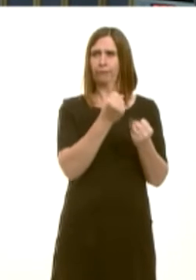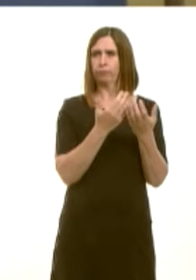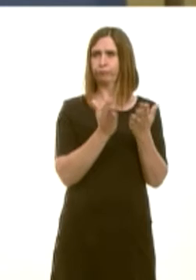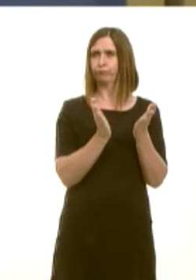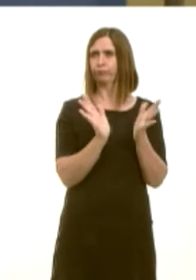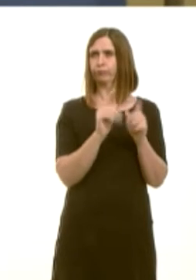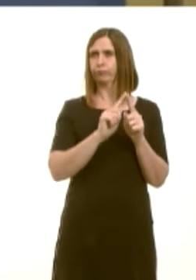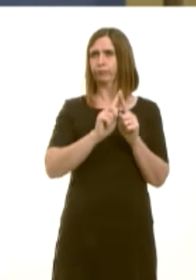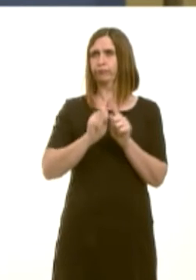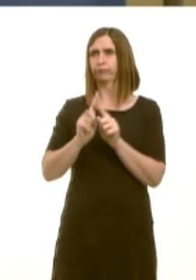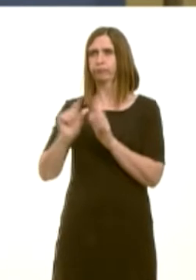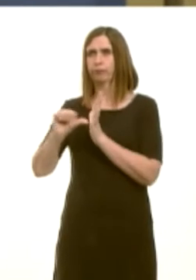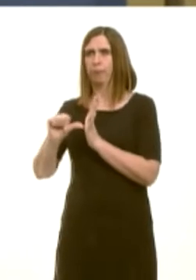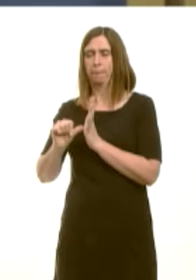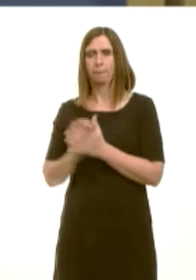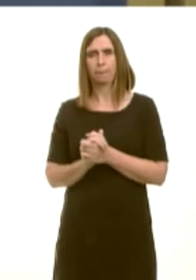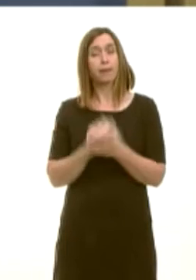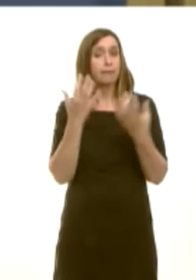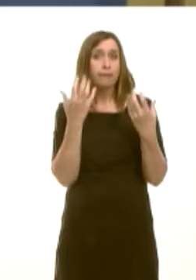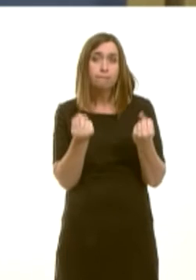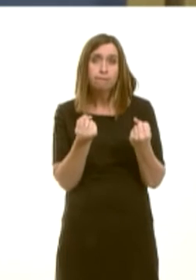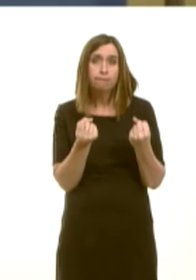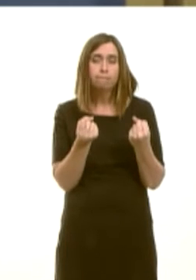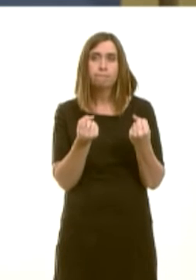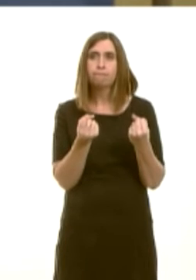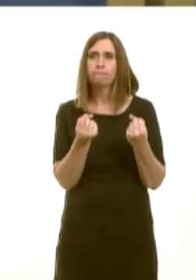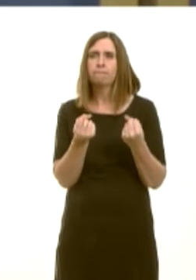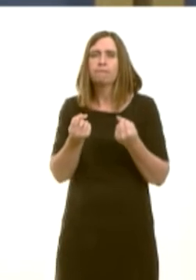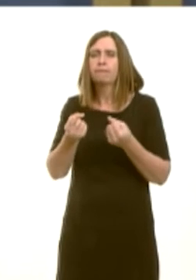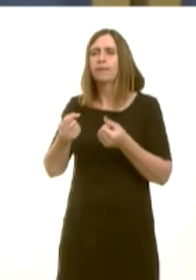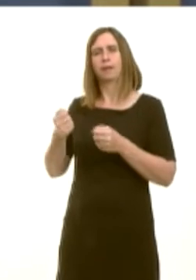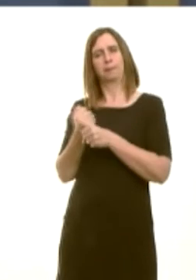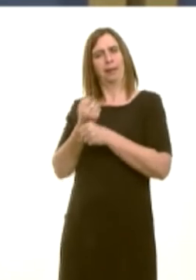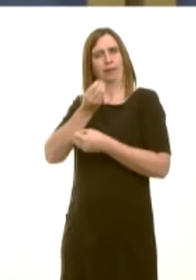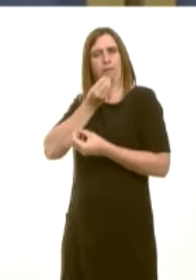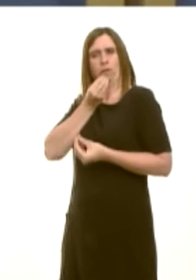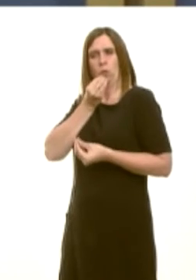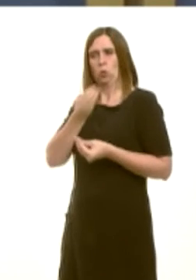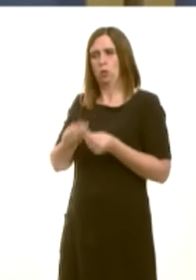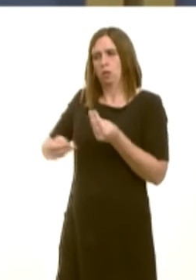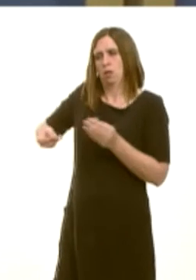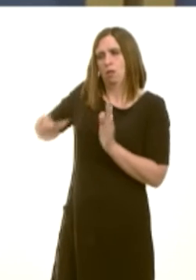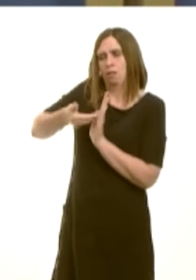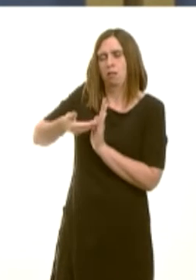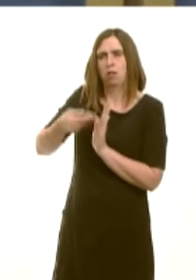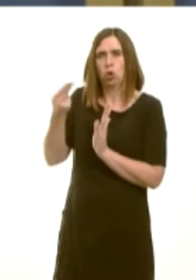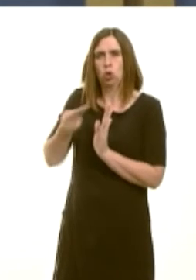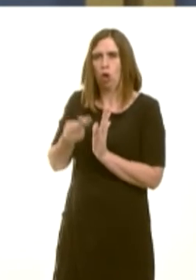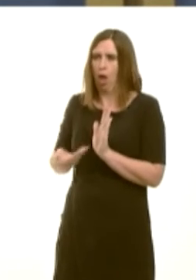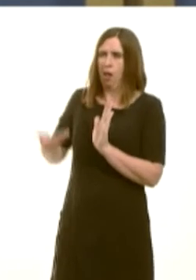manufacturers, who load their products with salt and sugar, as well as fat. Would you